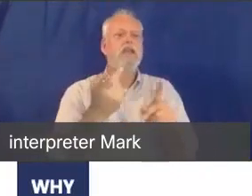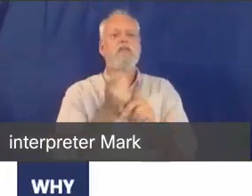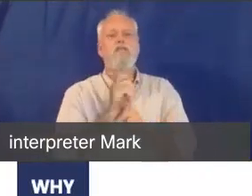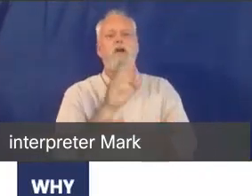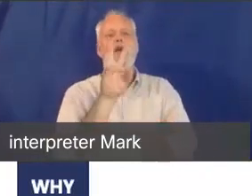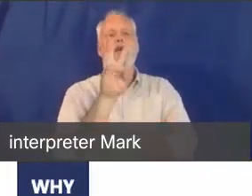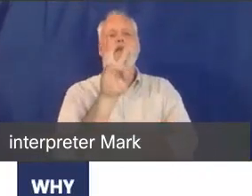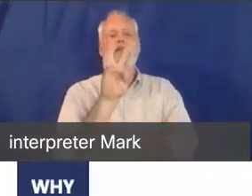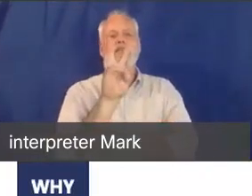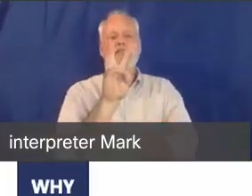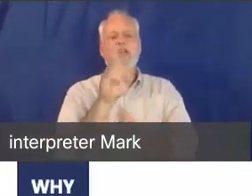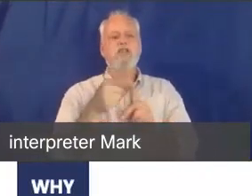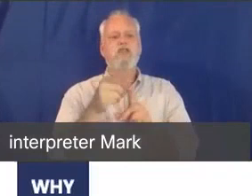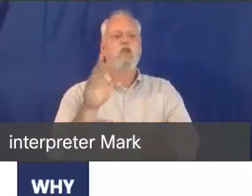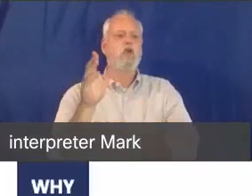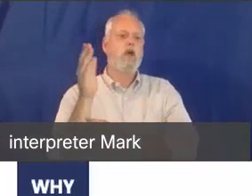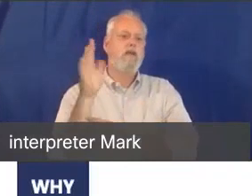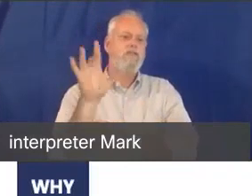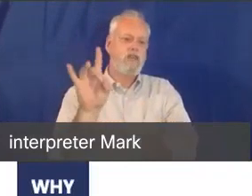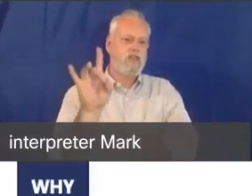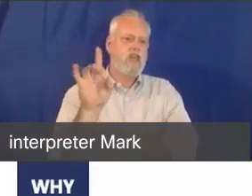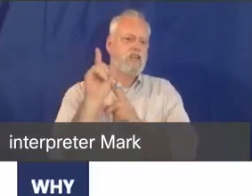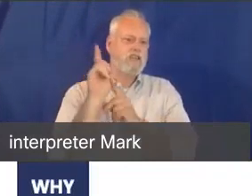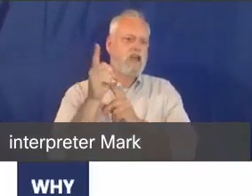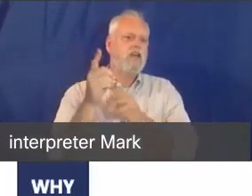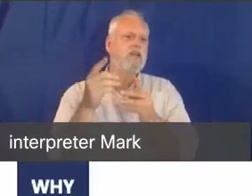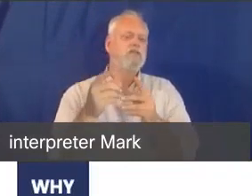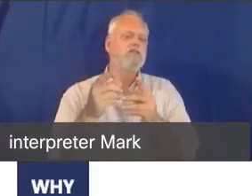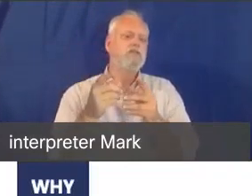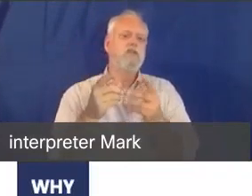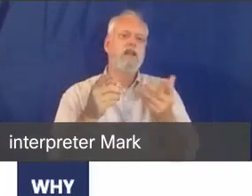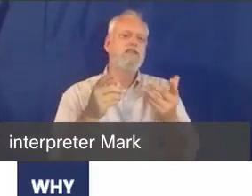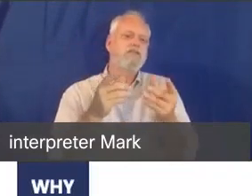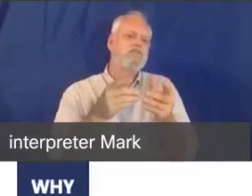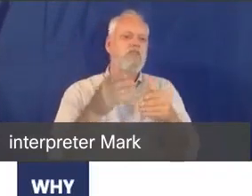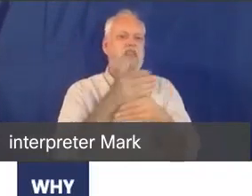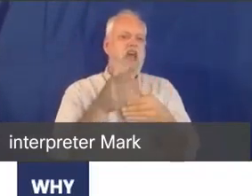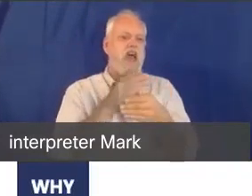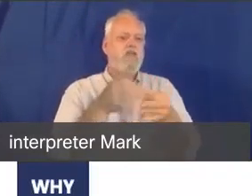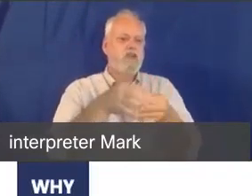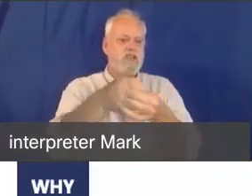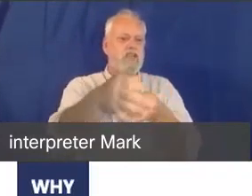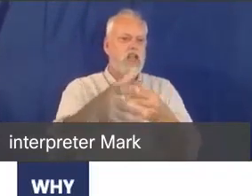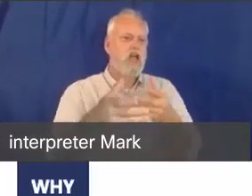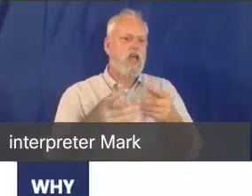And that's like, the average delay that is experience over many time windows at each, each unique intersect. 2nd signalize intersection.